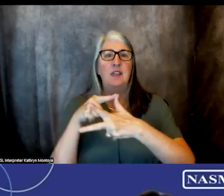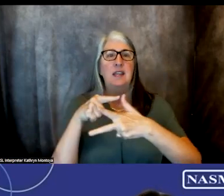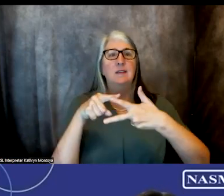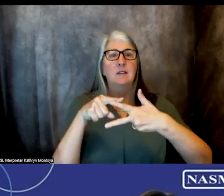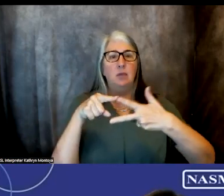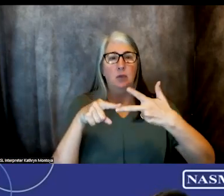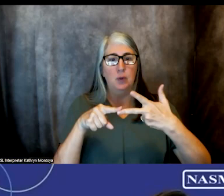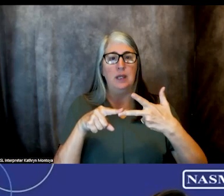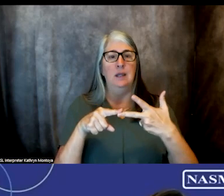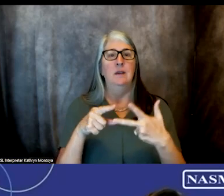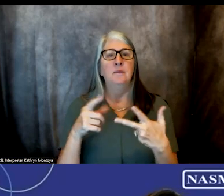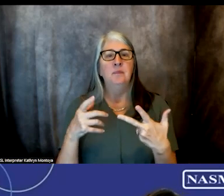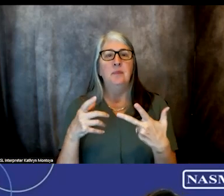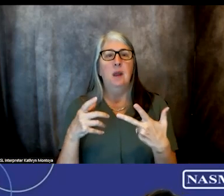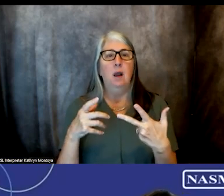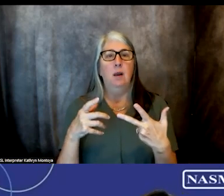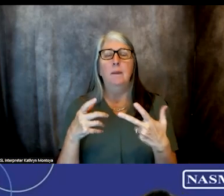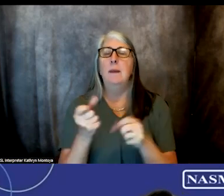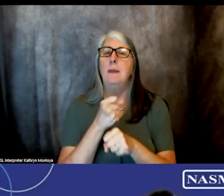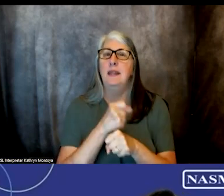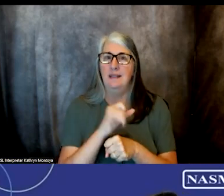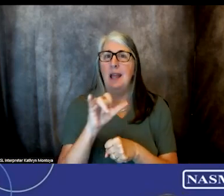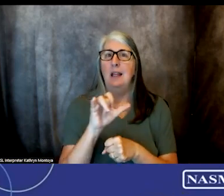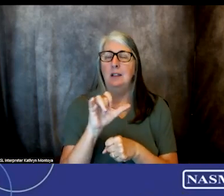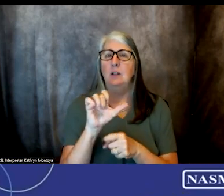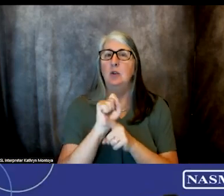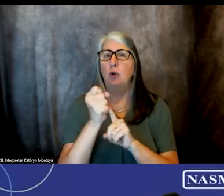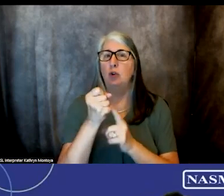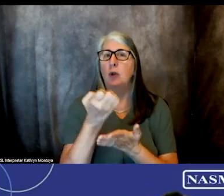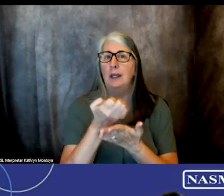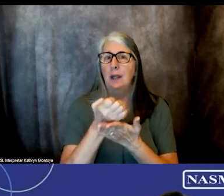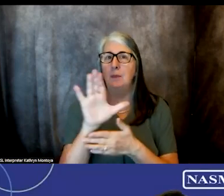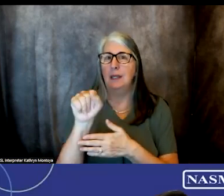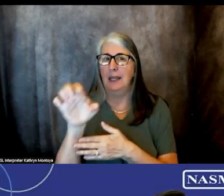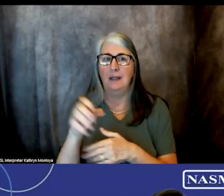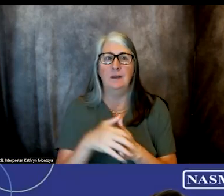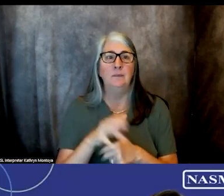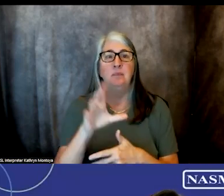MAKING THAT SOCIAL AND ECONOMIC CASE. SO THE DOJ REPORTS THAT OVER 10.8